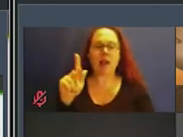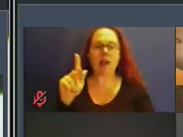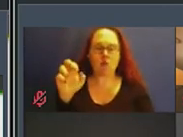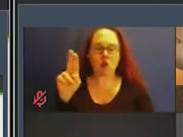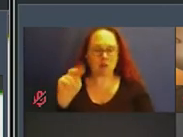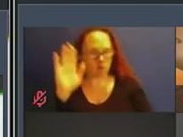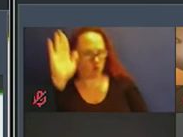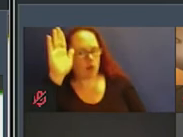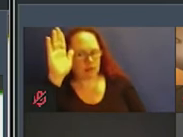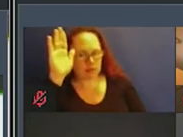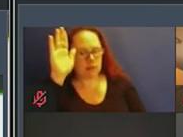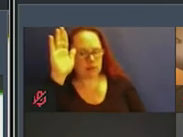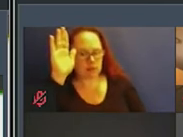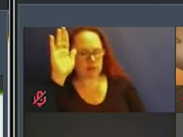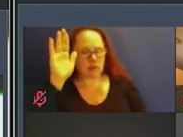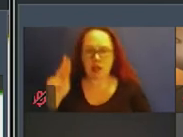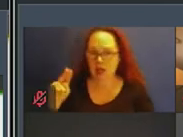Present Nicole or Nicole Ford.